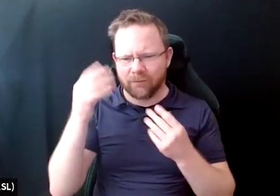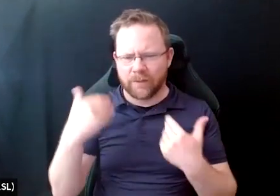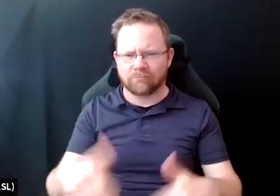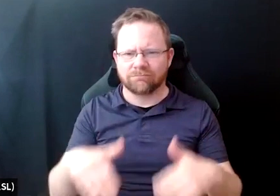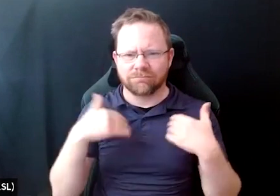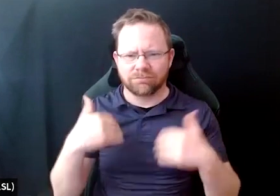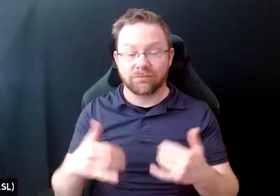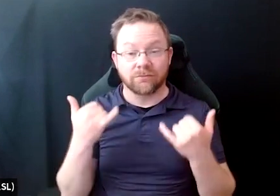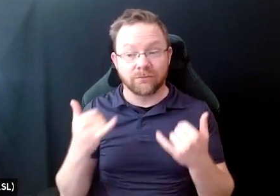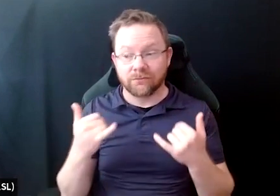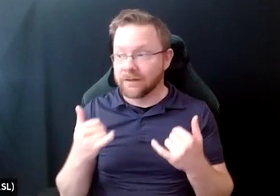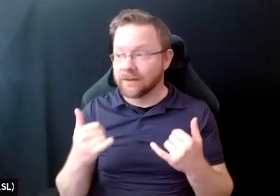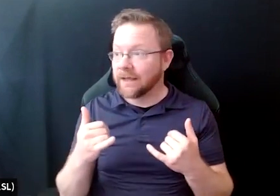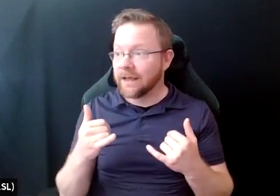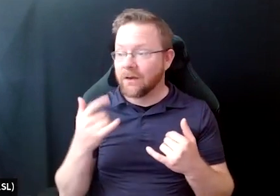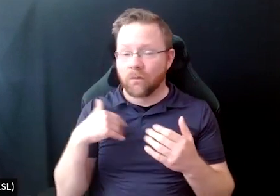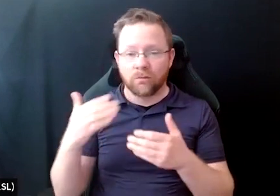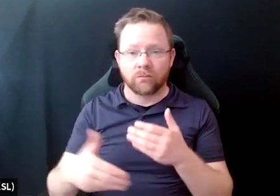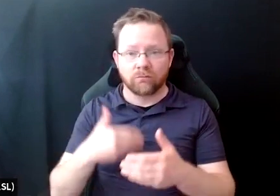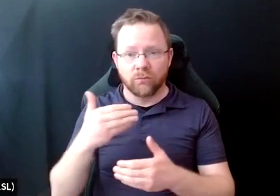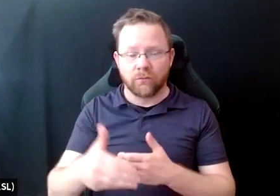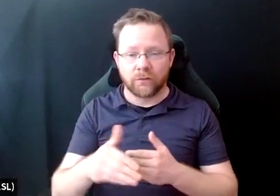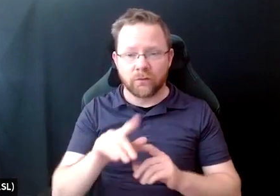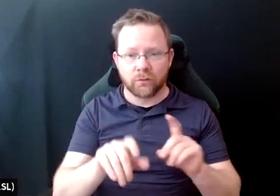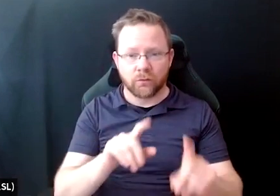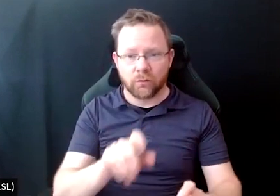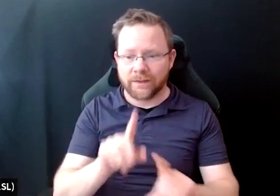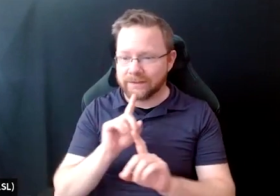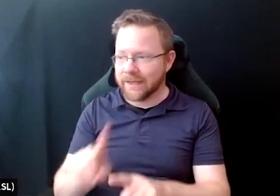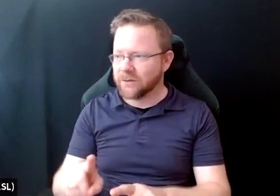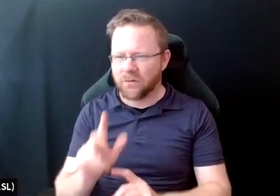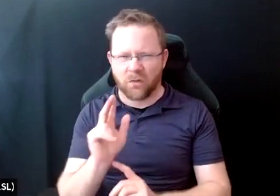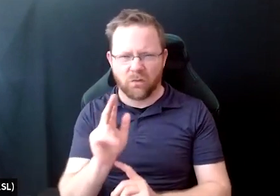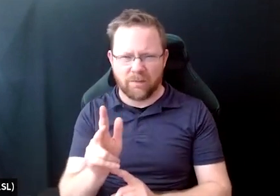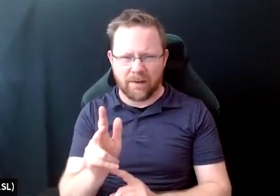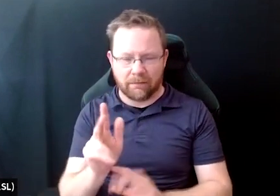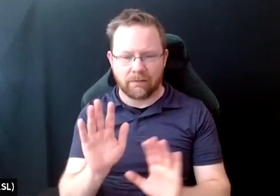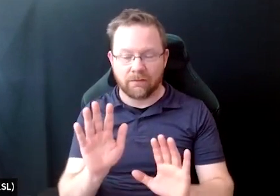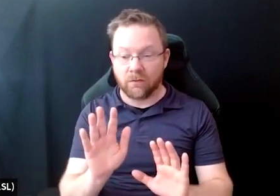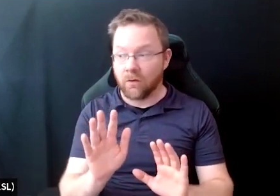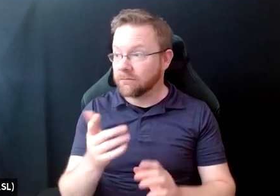At this time, we're going to be moving to Q&A. We have about three minutes for Q&A, so if anyone has any questions,